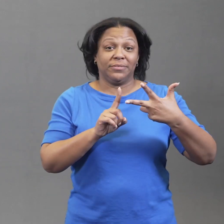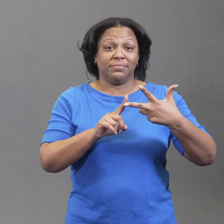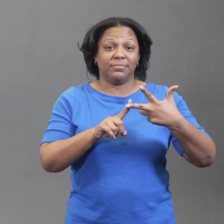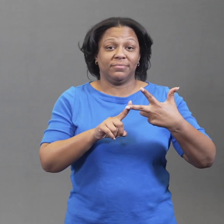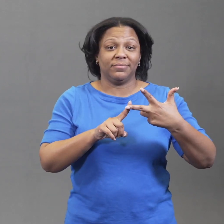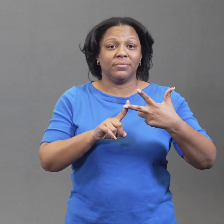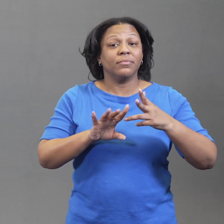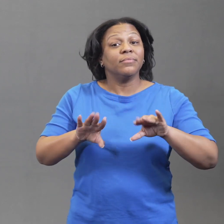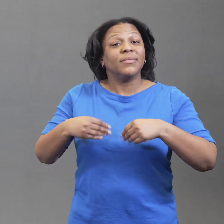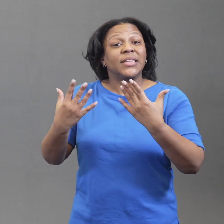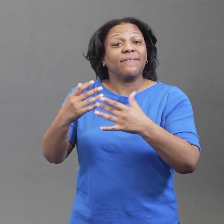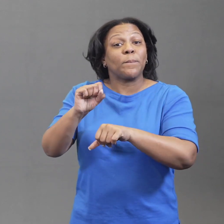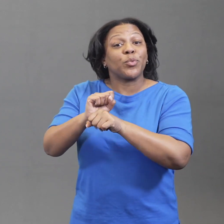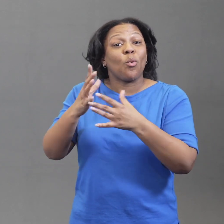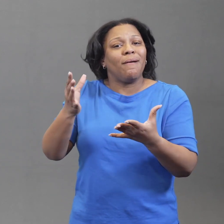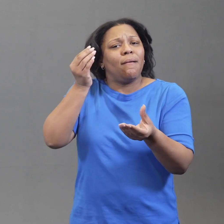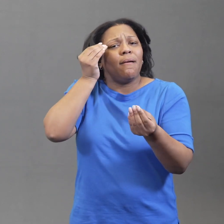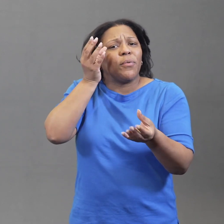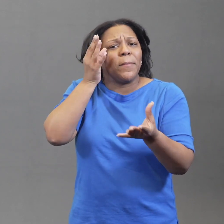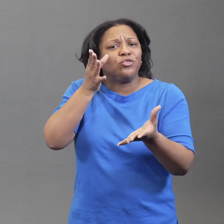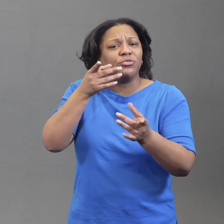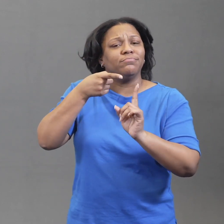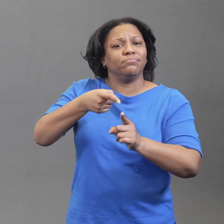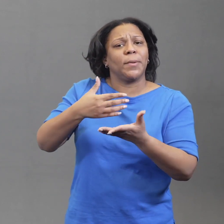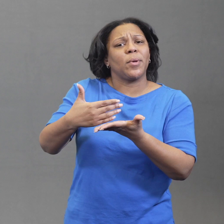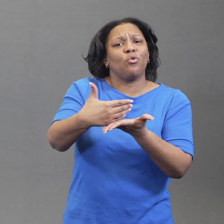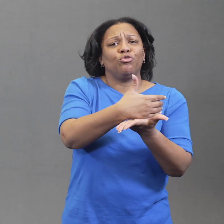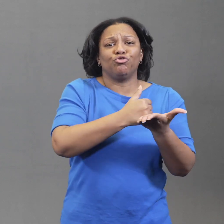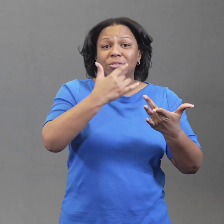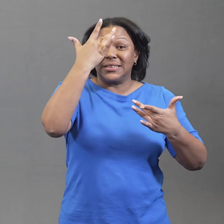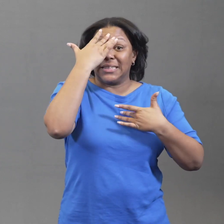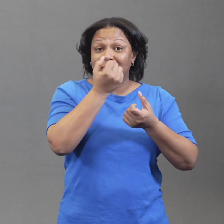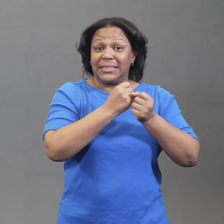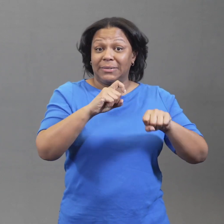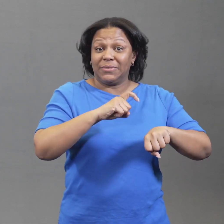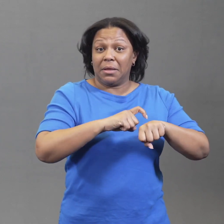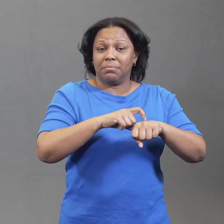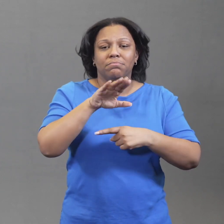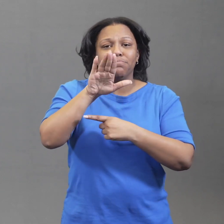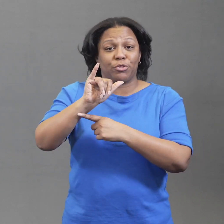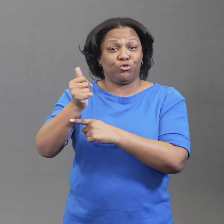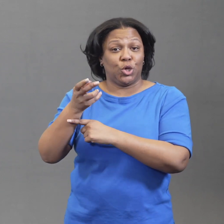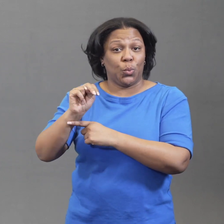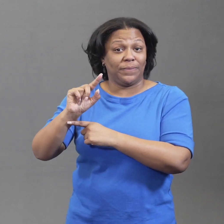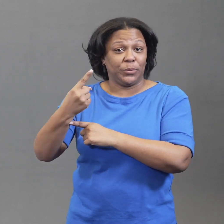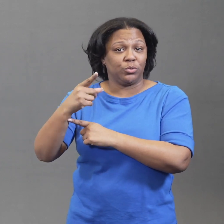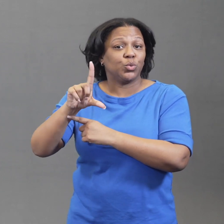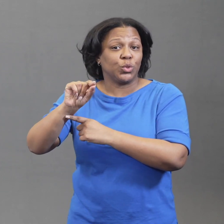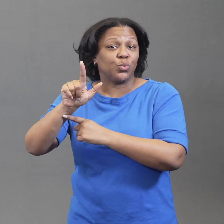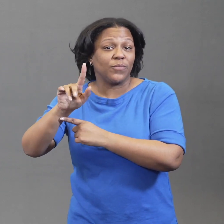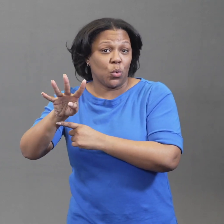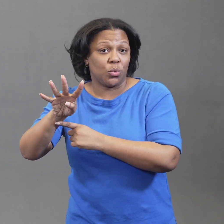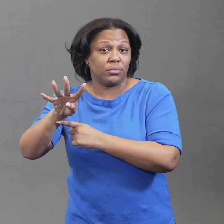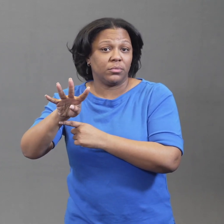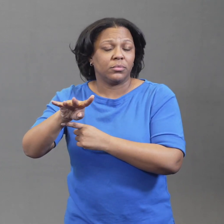3. Give employees information about earned sick and safe time by Jan. 1, 2024.